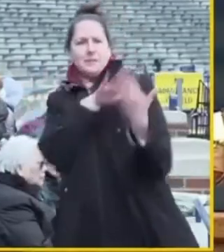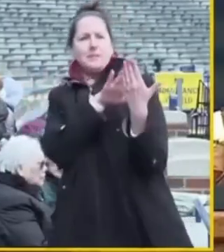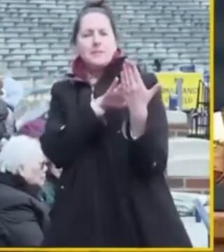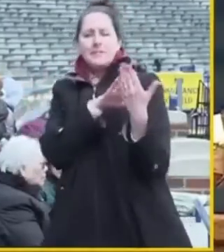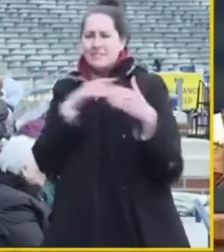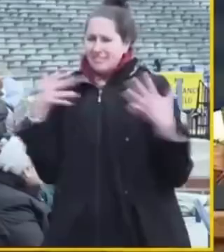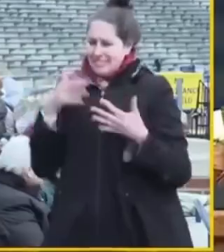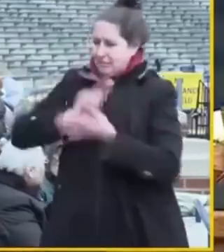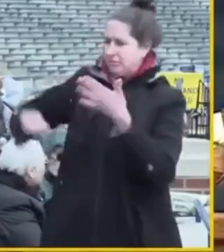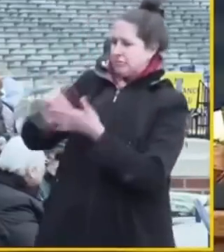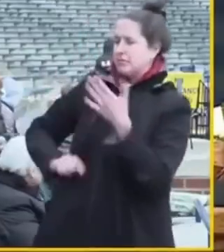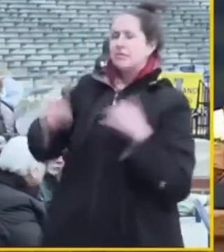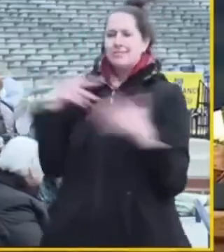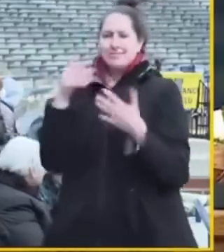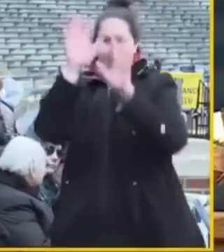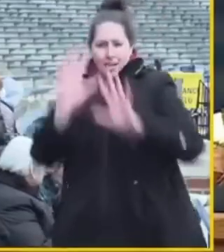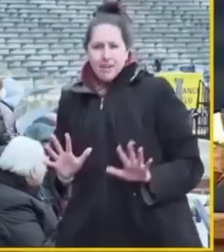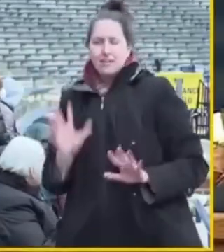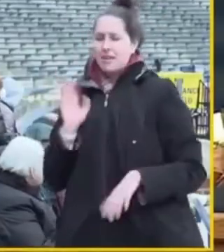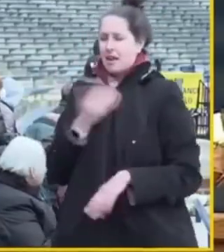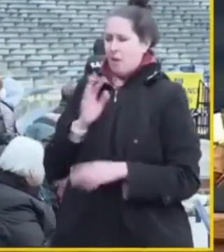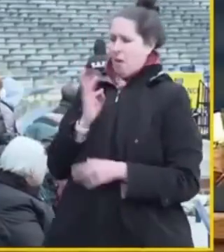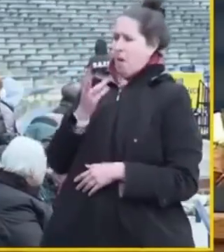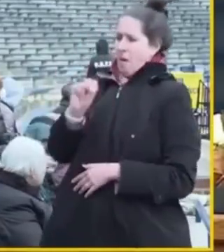afraid of anxiety, and our own mental health.